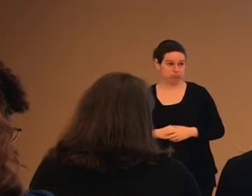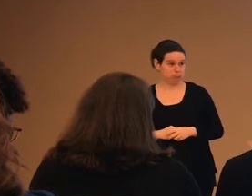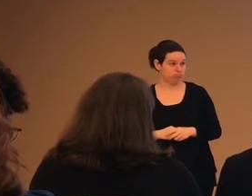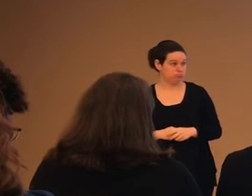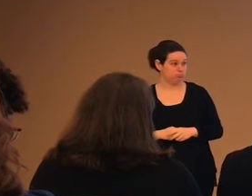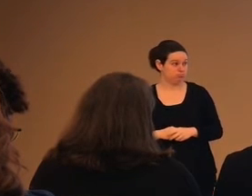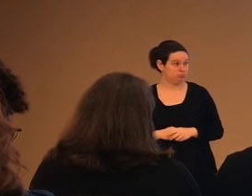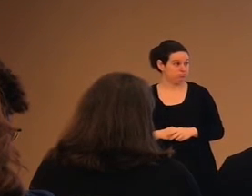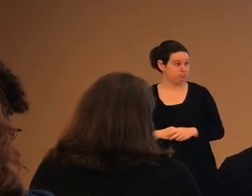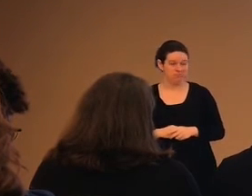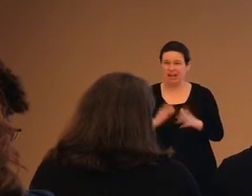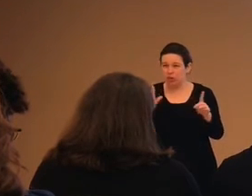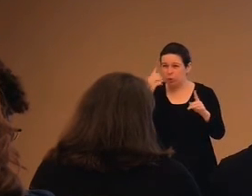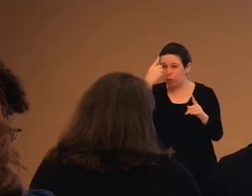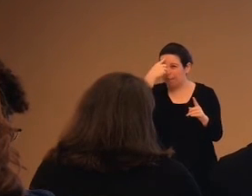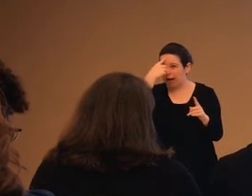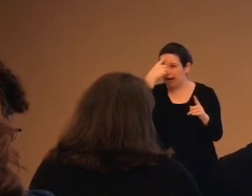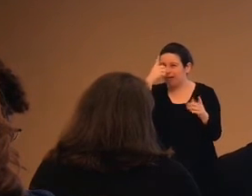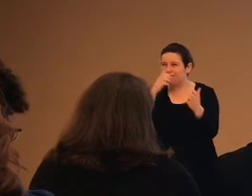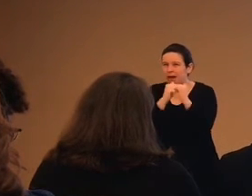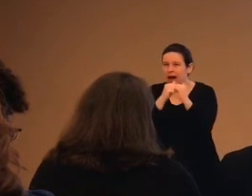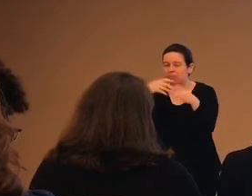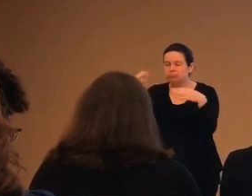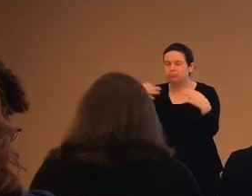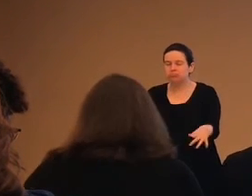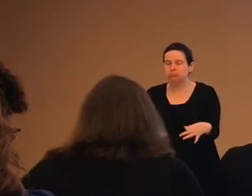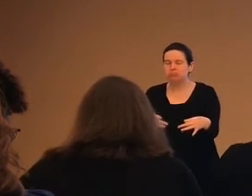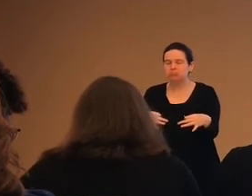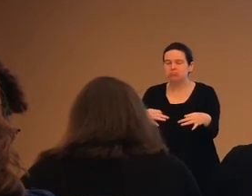In your mind, how would you describe the visual?